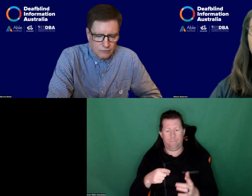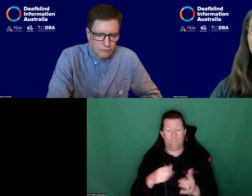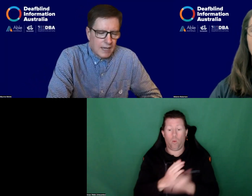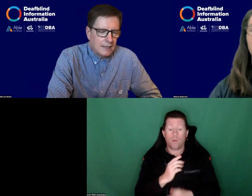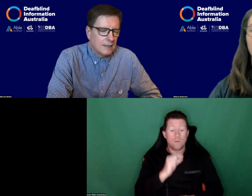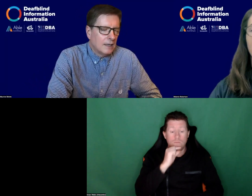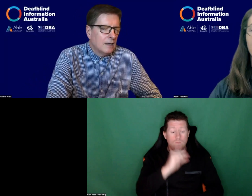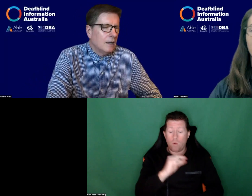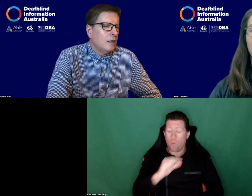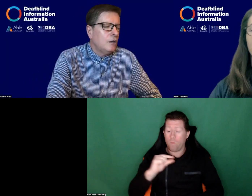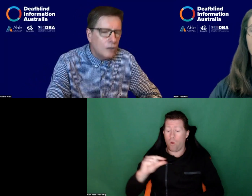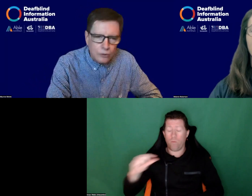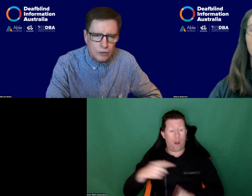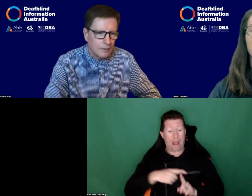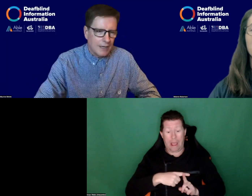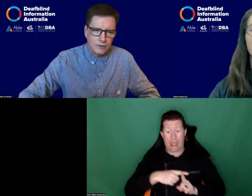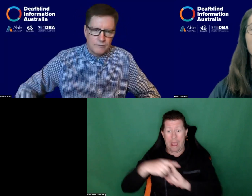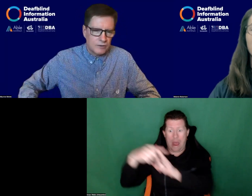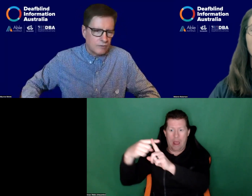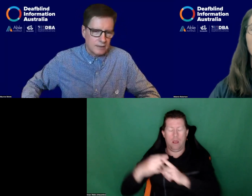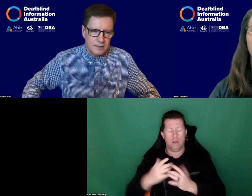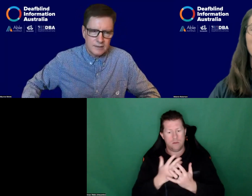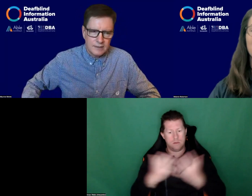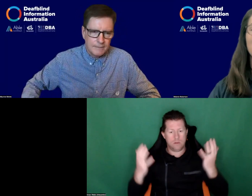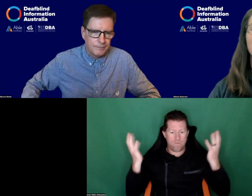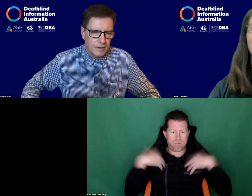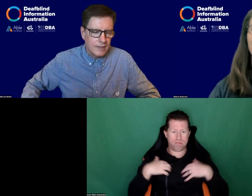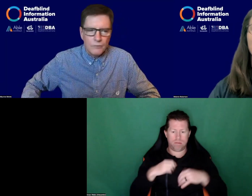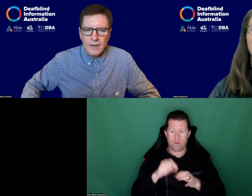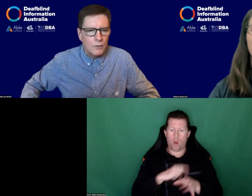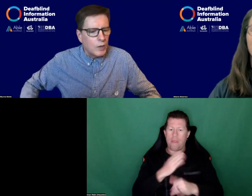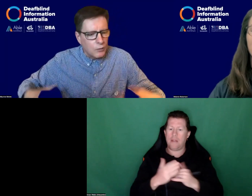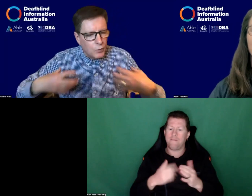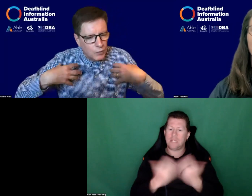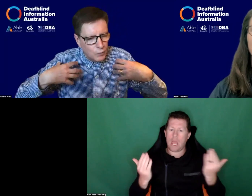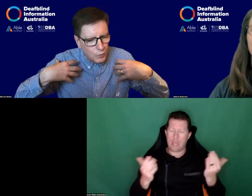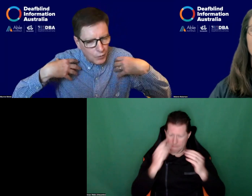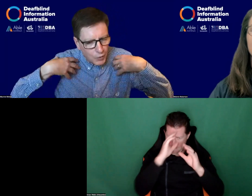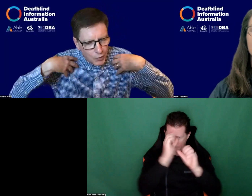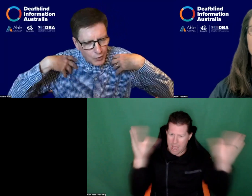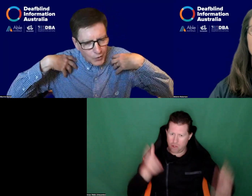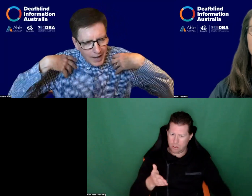create huge amounts of stress.